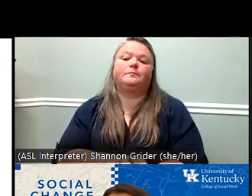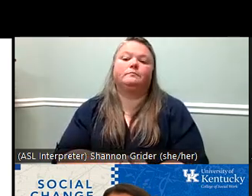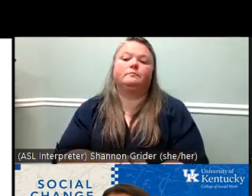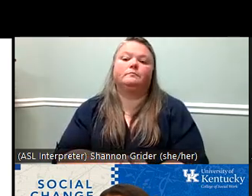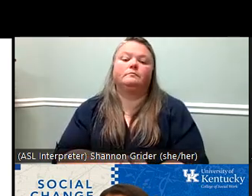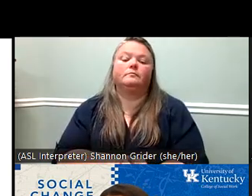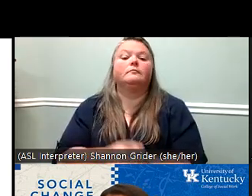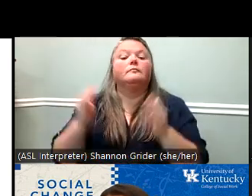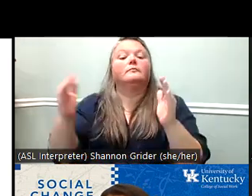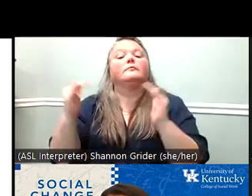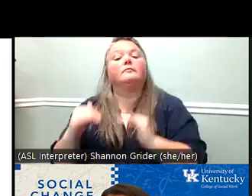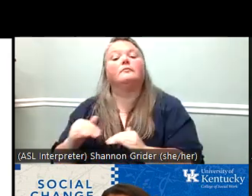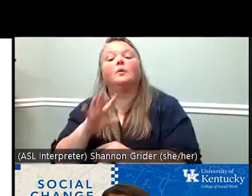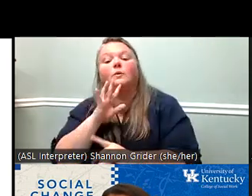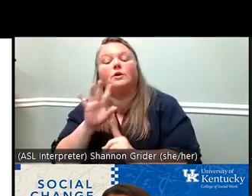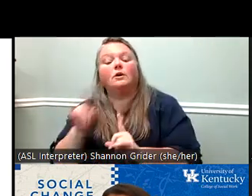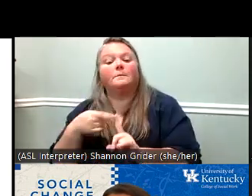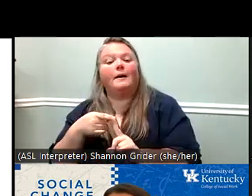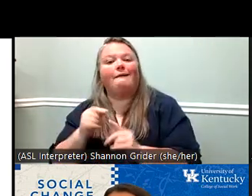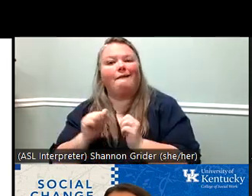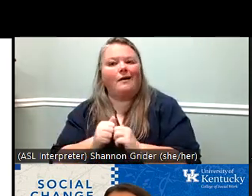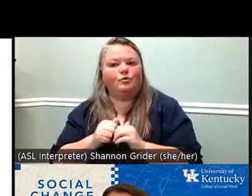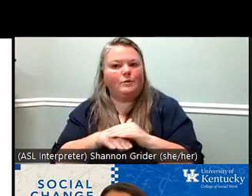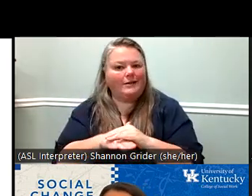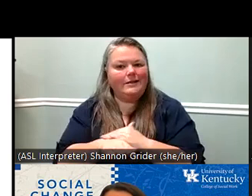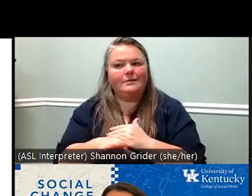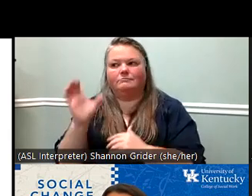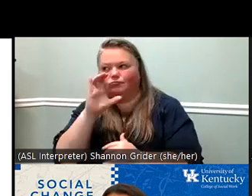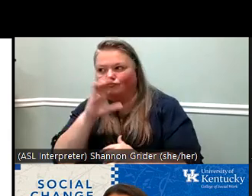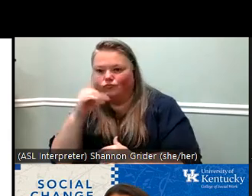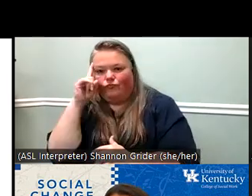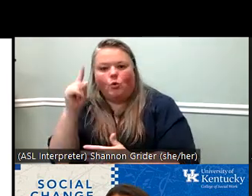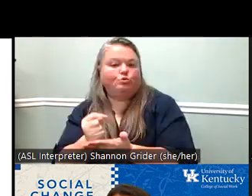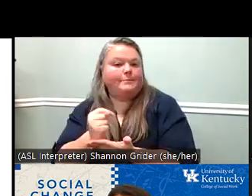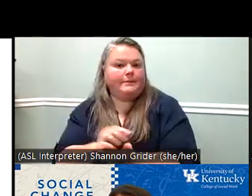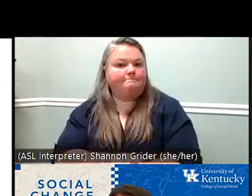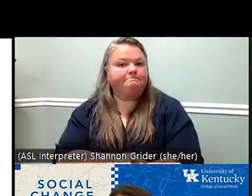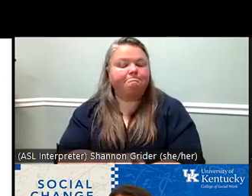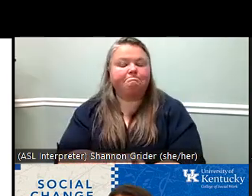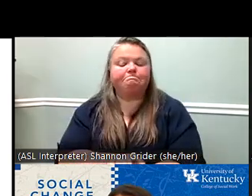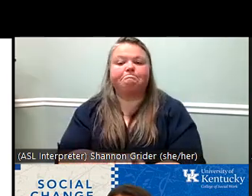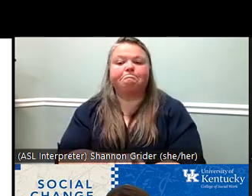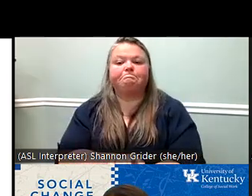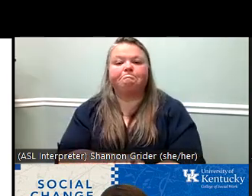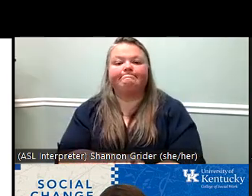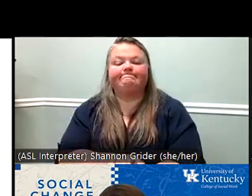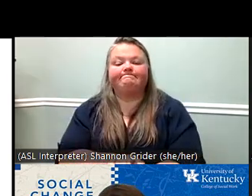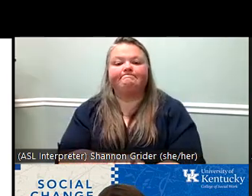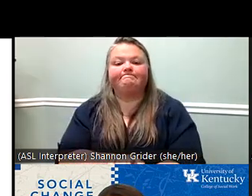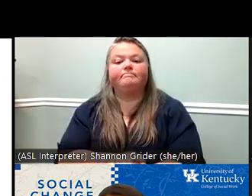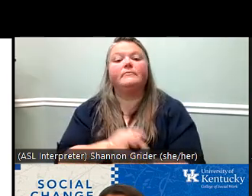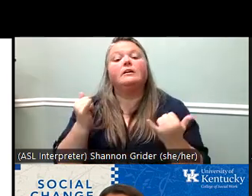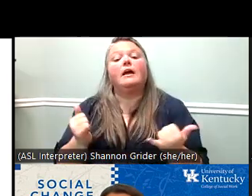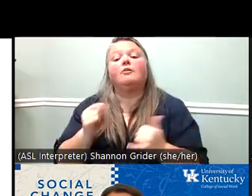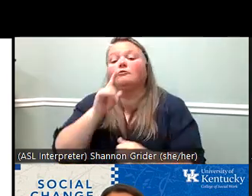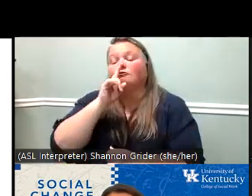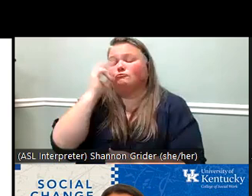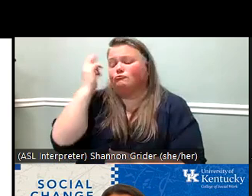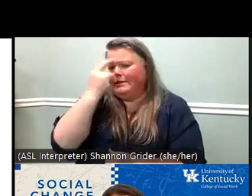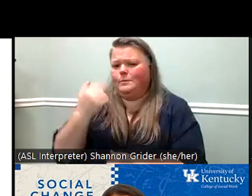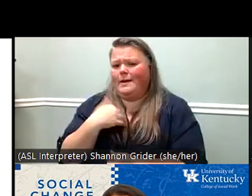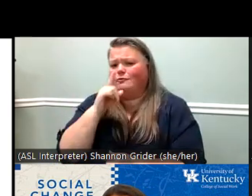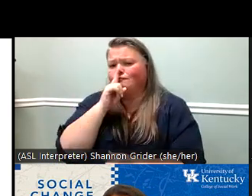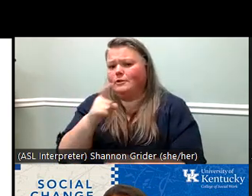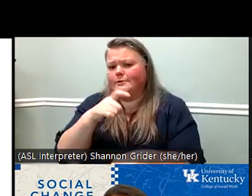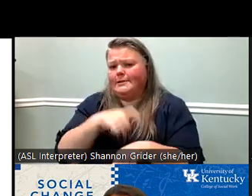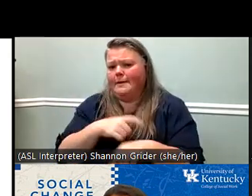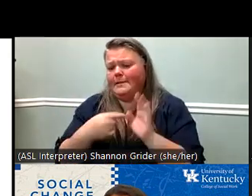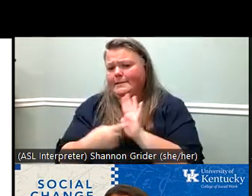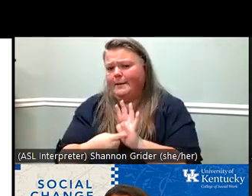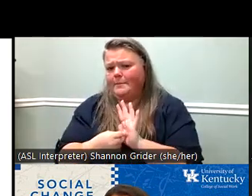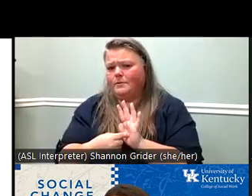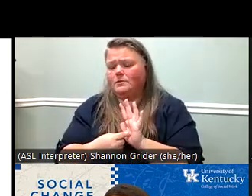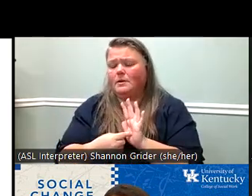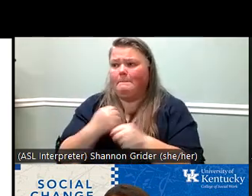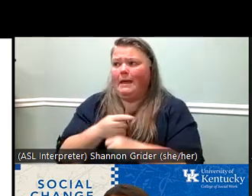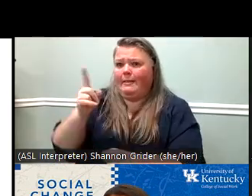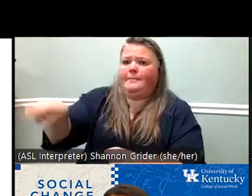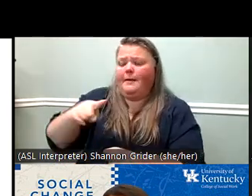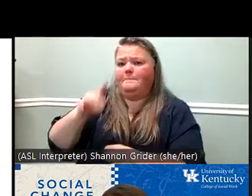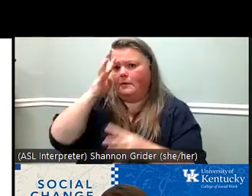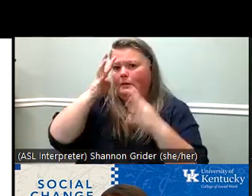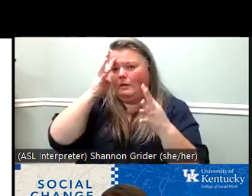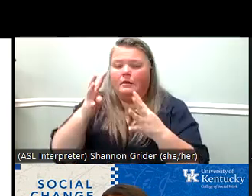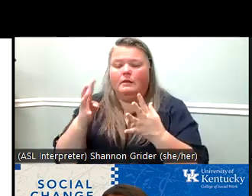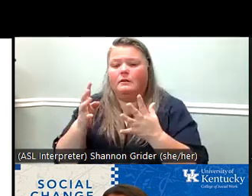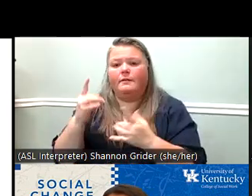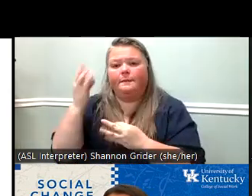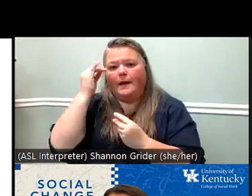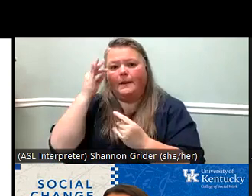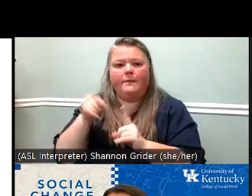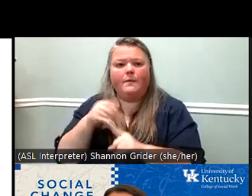AND THEN, SO THAT THEY HAVE SOMETHING TO PRACTICE REAL TIME TO BE ABLE TO NAVIGATE THE DIFFICULTY THAT THEY'RE FACING IN A VARIETY OF DIFFERENT EXPERIENCES WITH